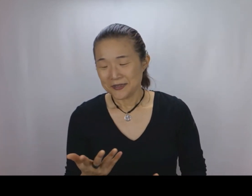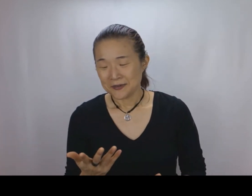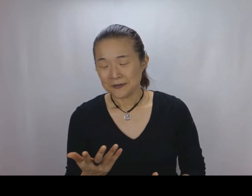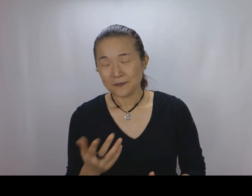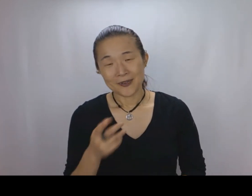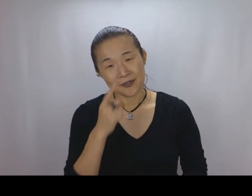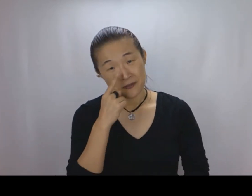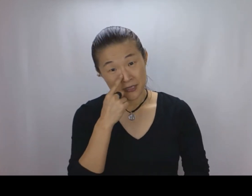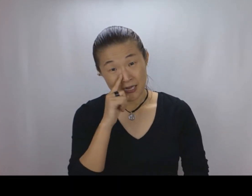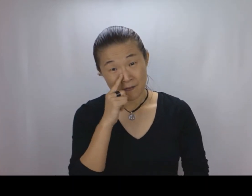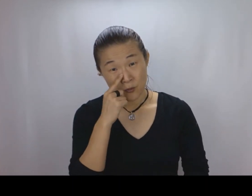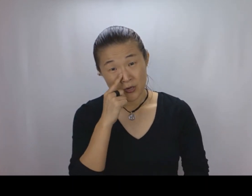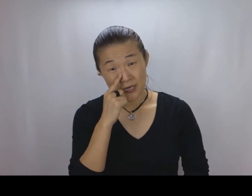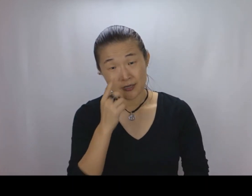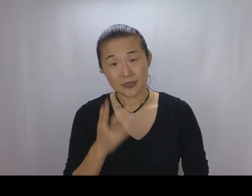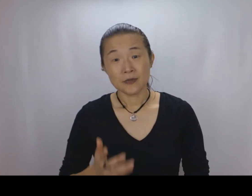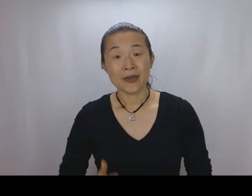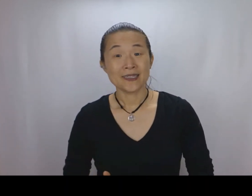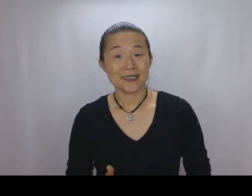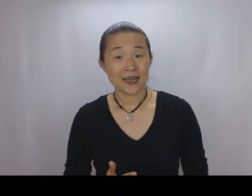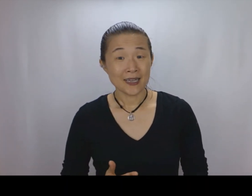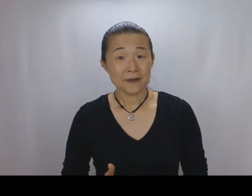So, when you're that bored you might sigh.